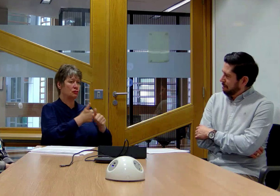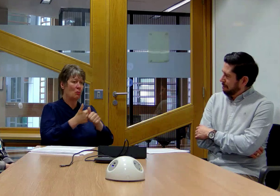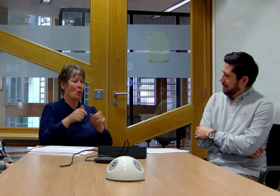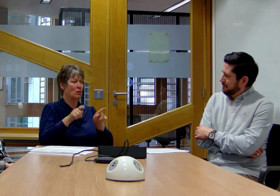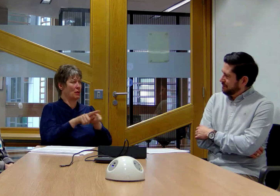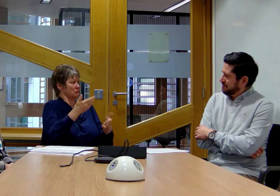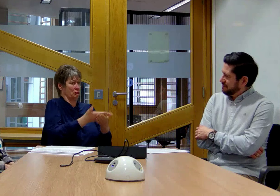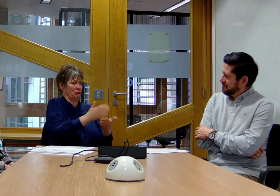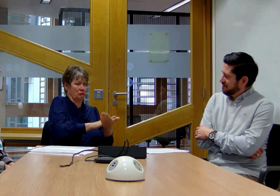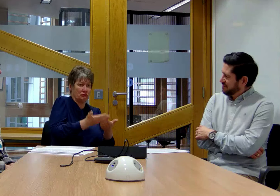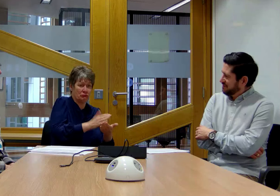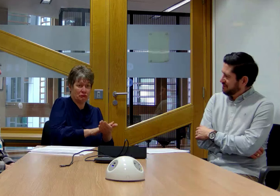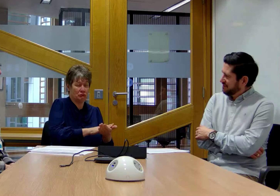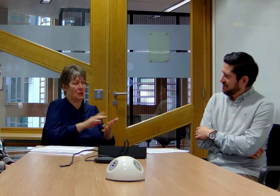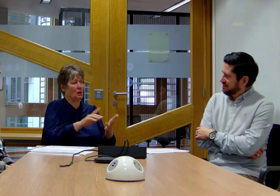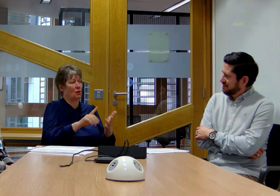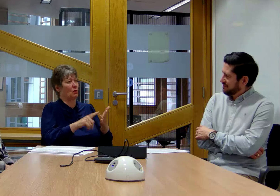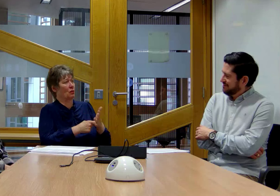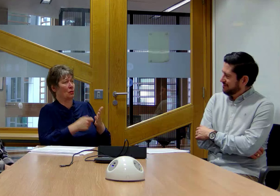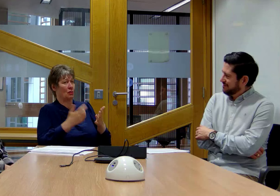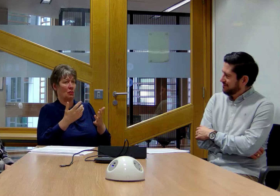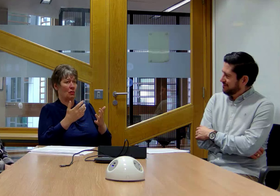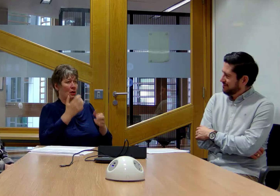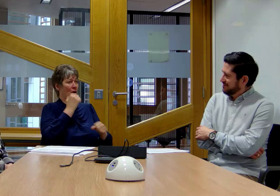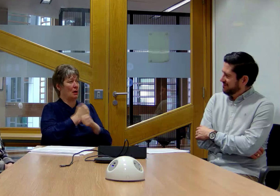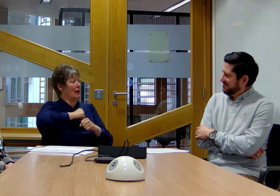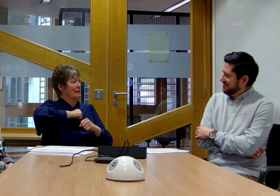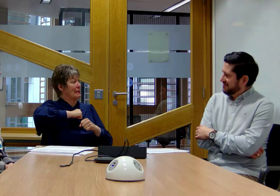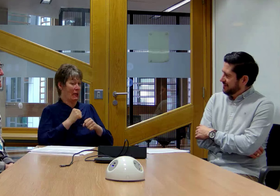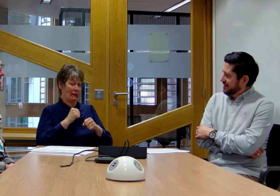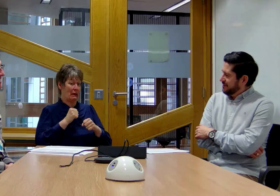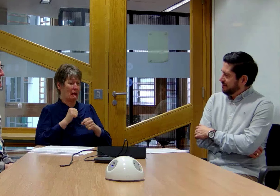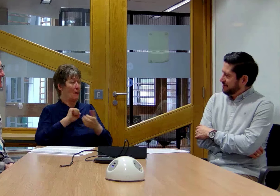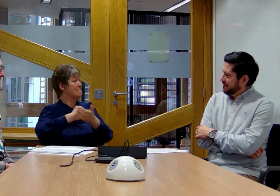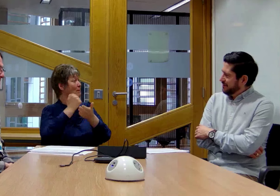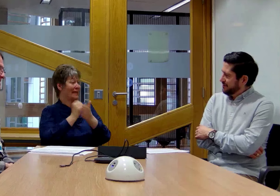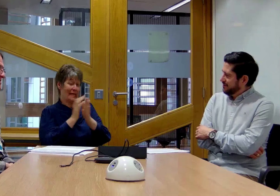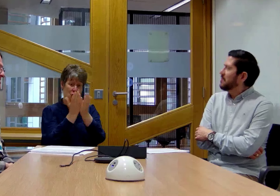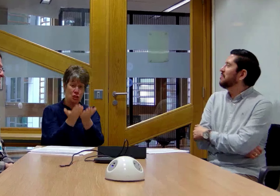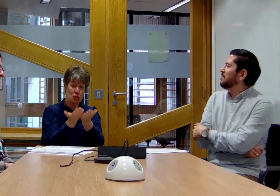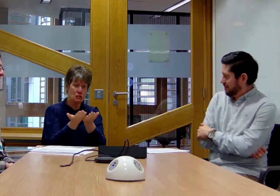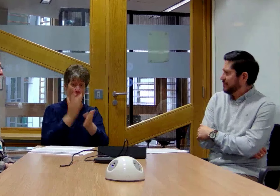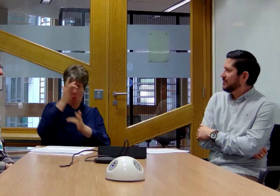so we do things too like supporting people with translation. We do Gaelic versions of